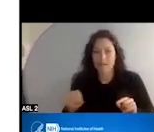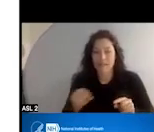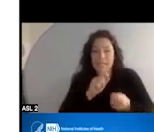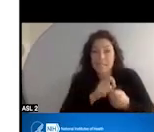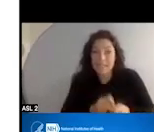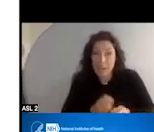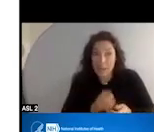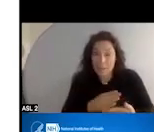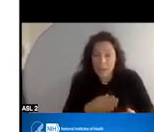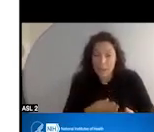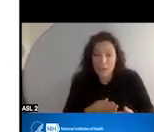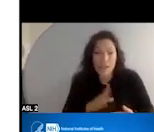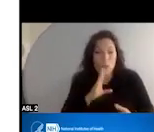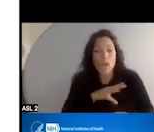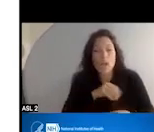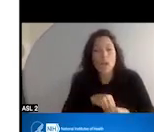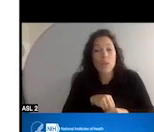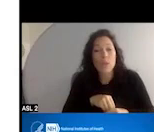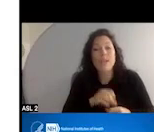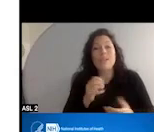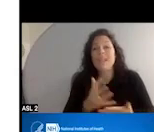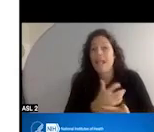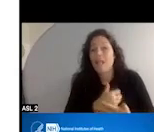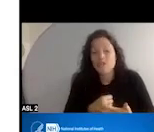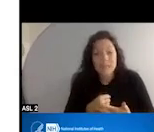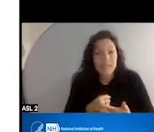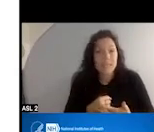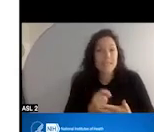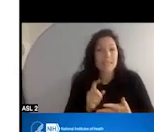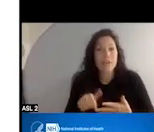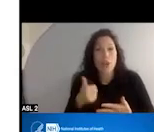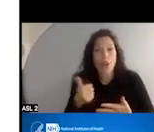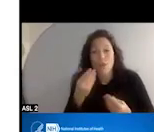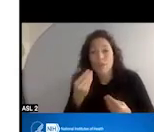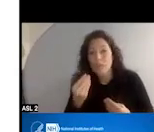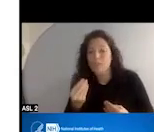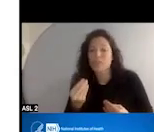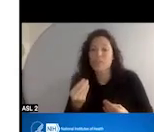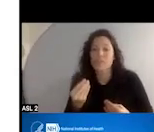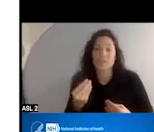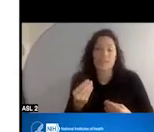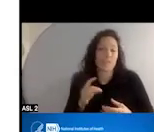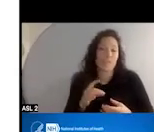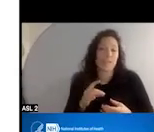and this would include salary and other information corresponding to the time it takes personnel